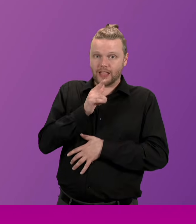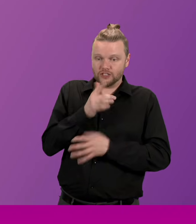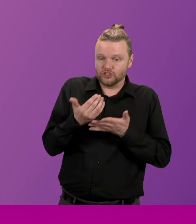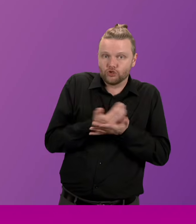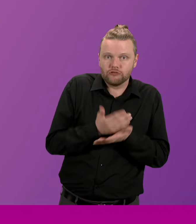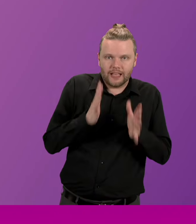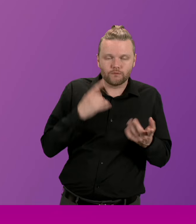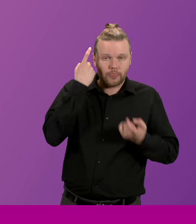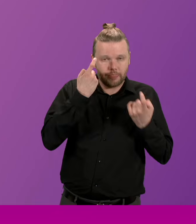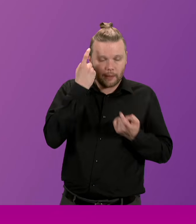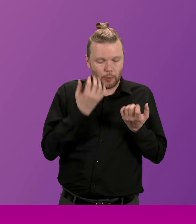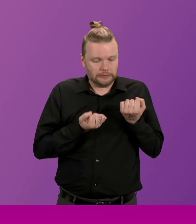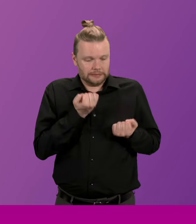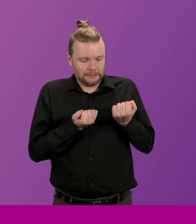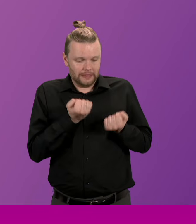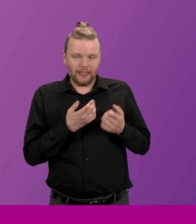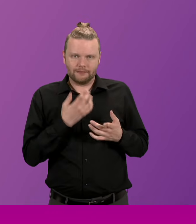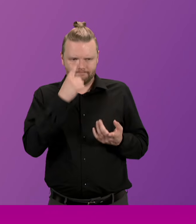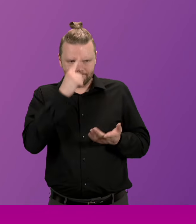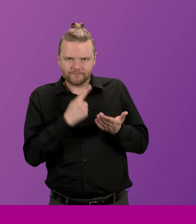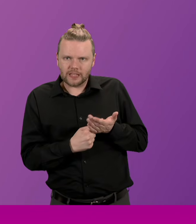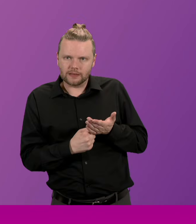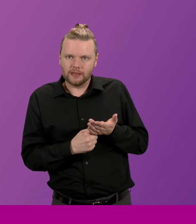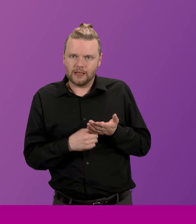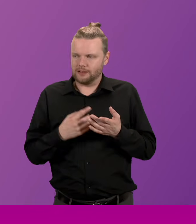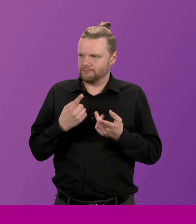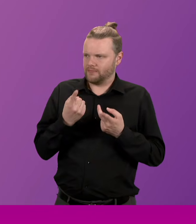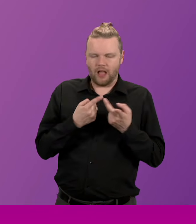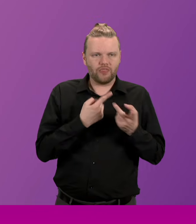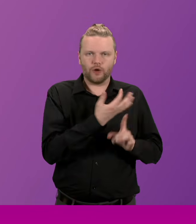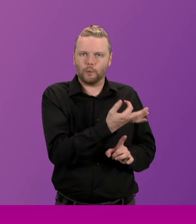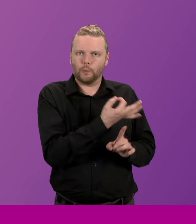account in the judgments that are formed. I have just answered a question from a